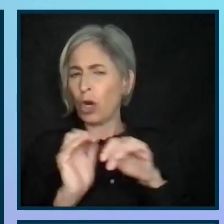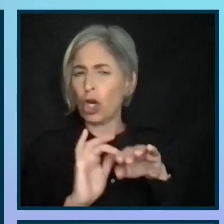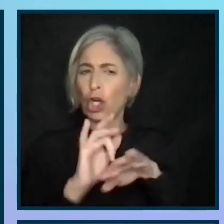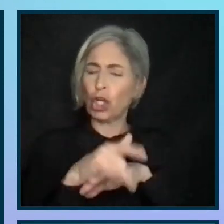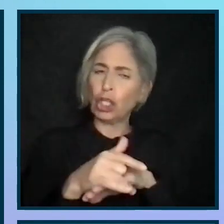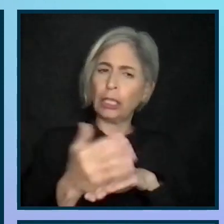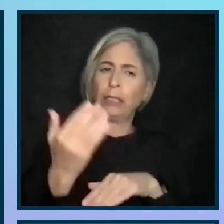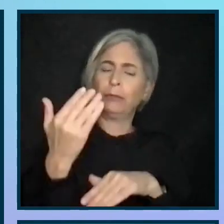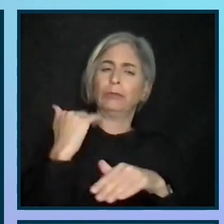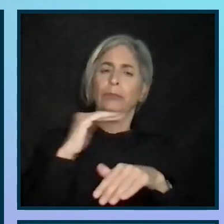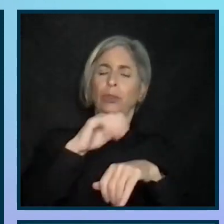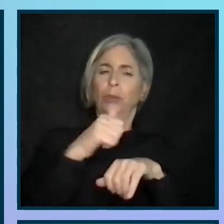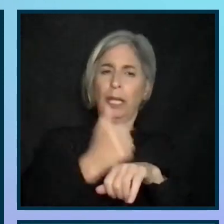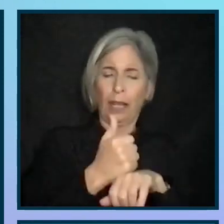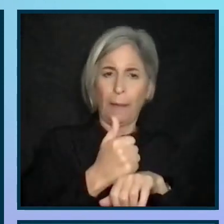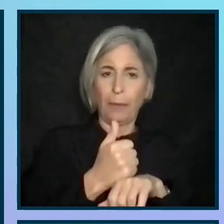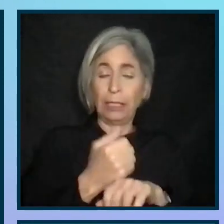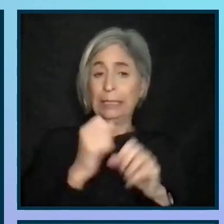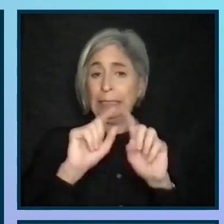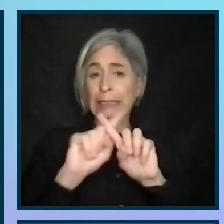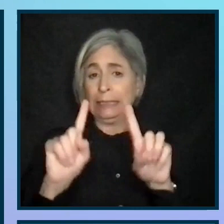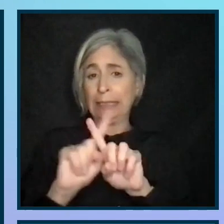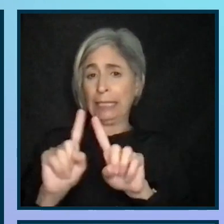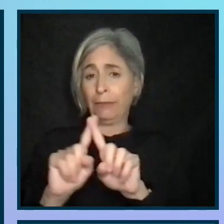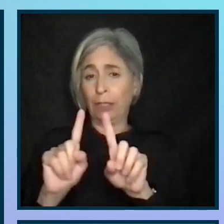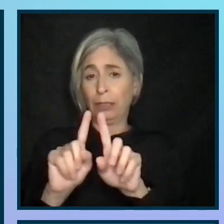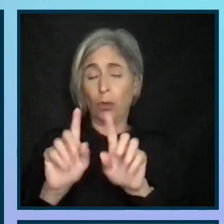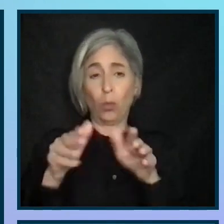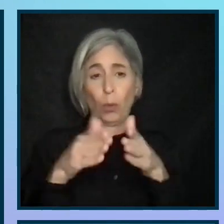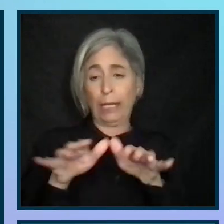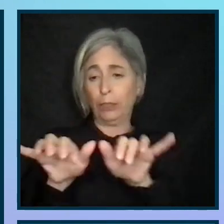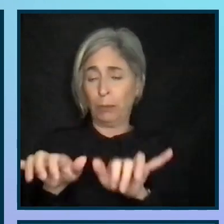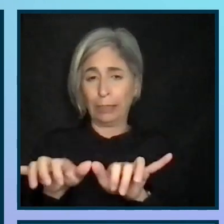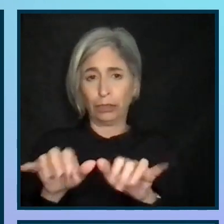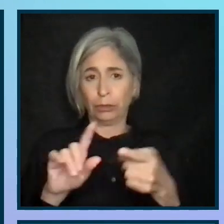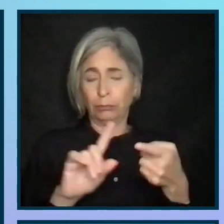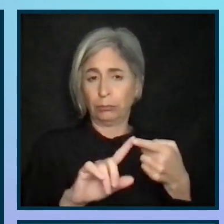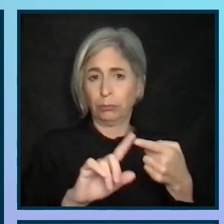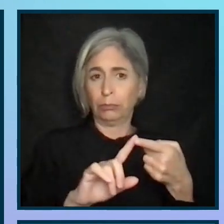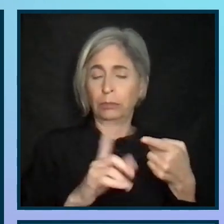and there's many different ways that you can measure accessibility for your product. You can set up automated scans.